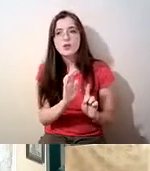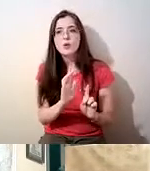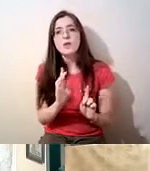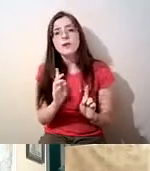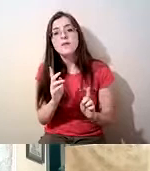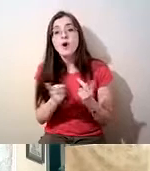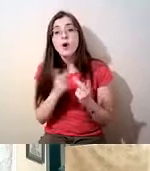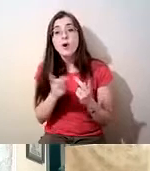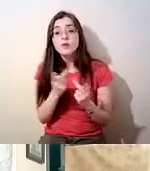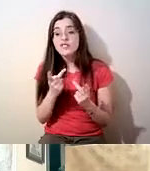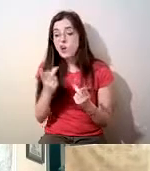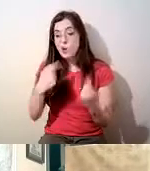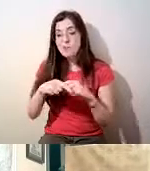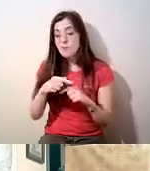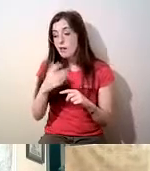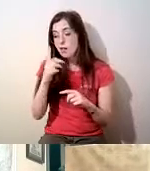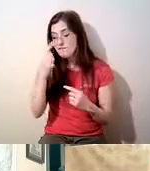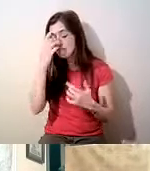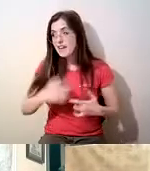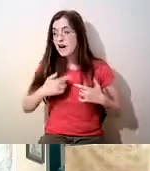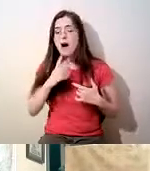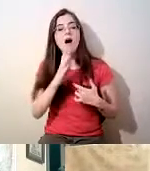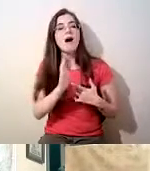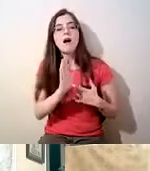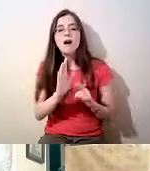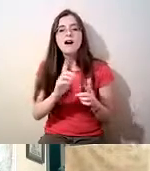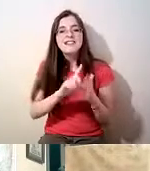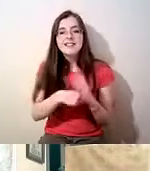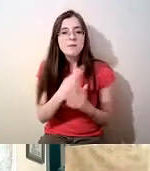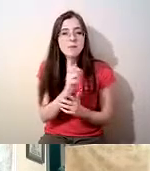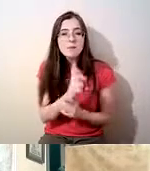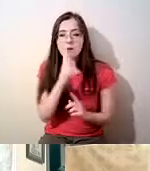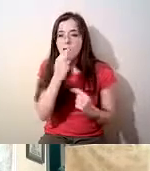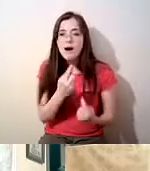are not and cannot be active so my work tries to centralize disabled people's voices and needs in